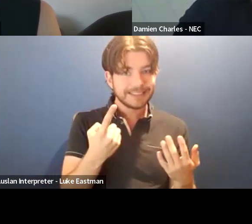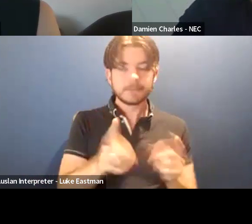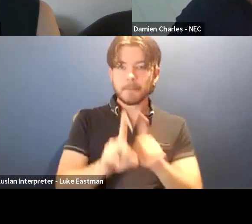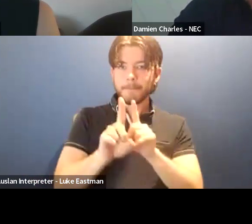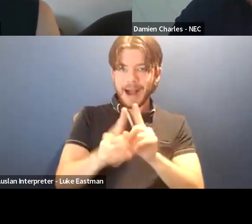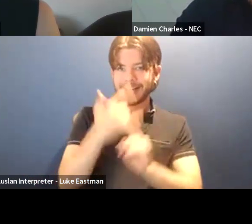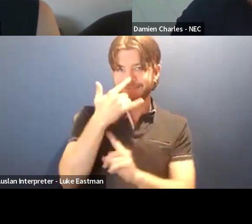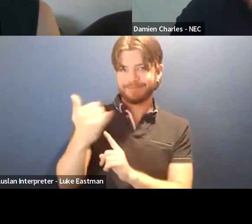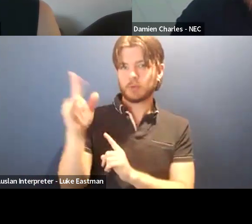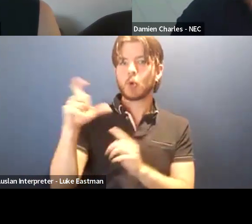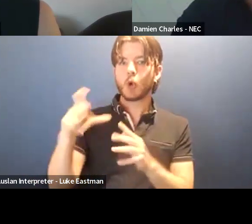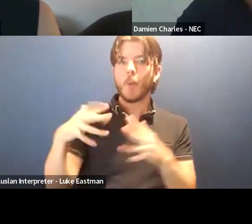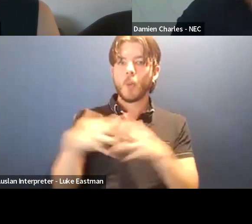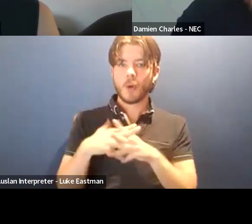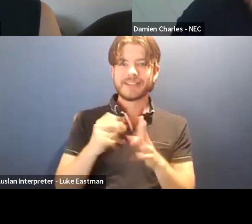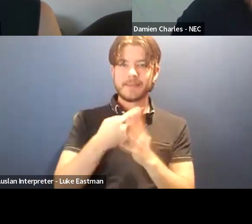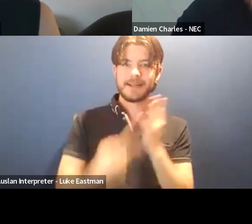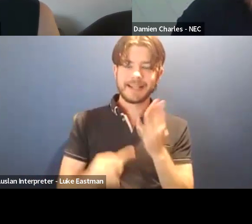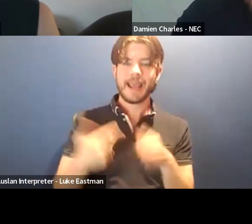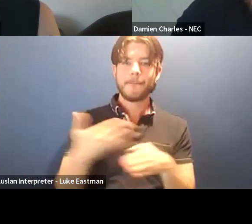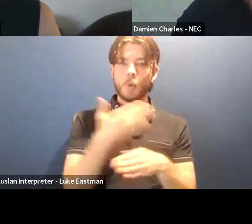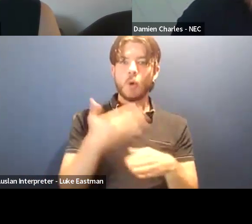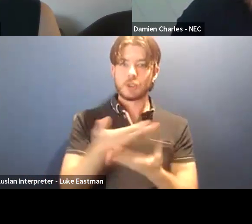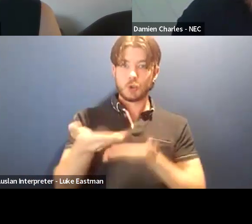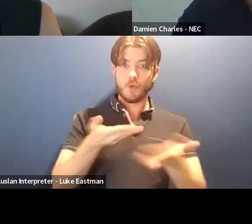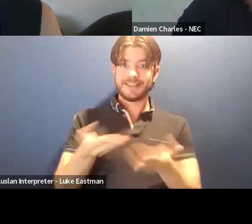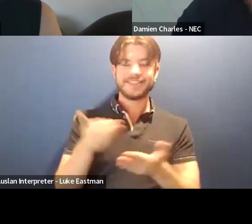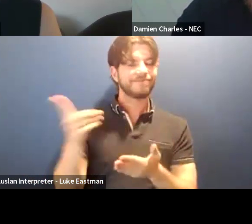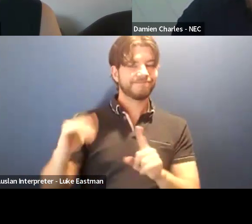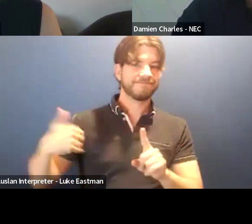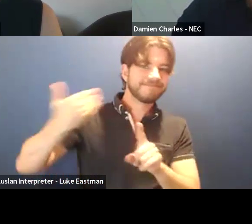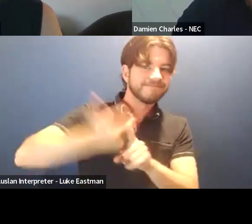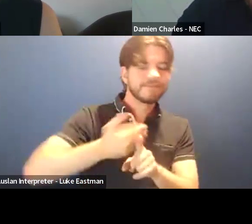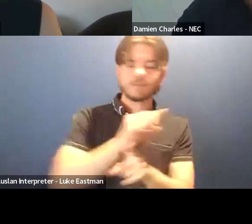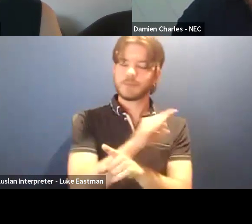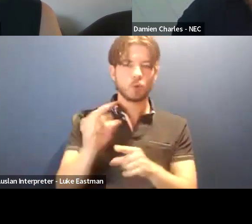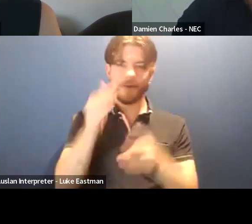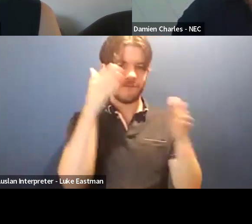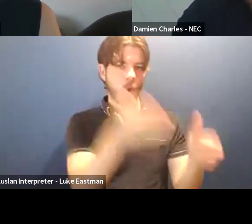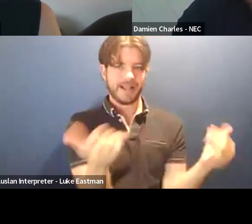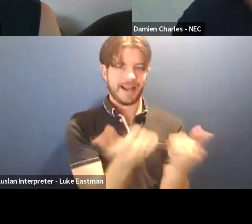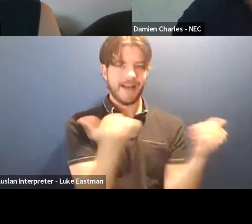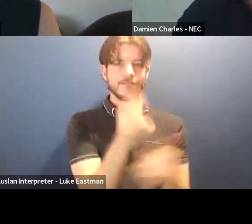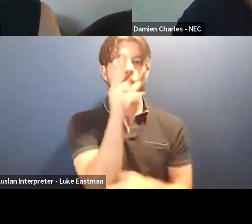Commonwealth Disability Employment Service has not been youth focused enough in the last iteration of it and I